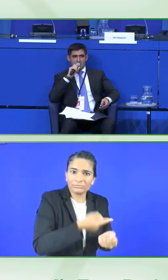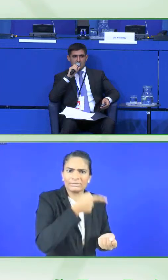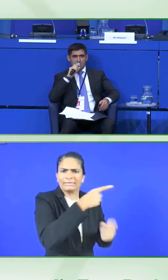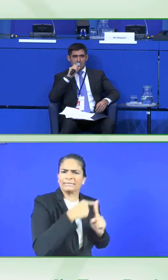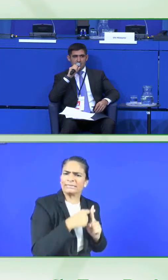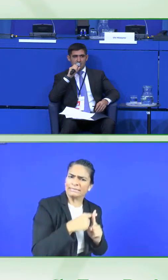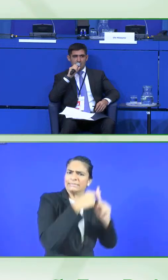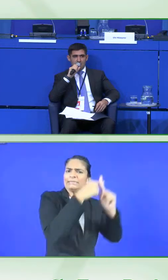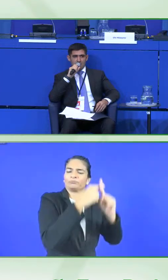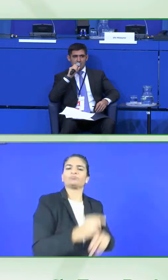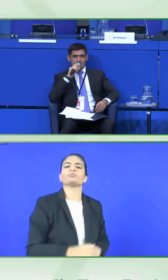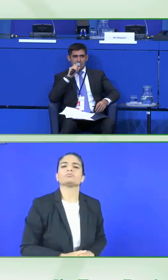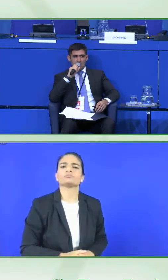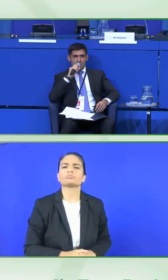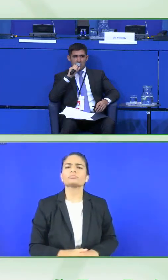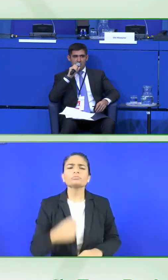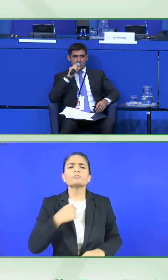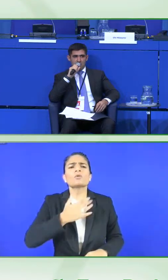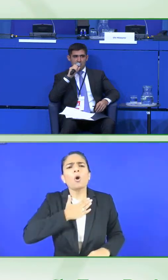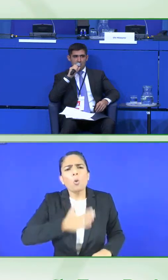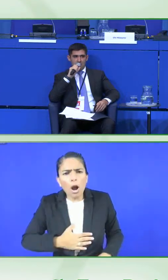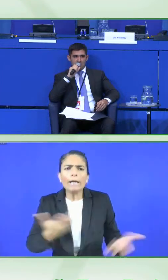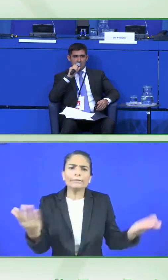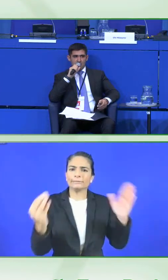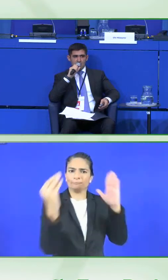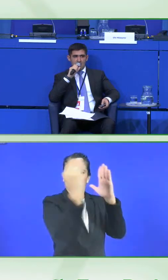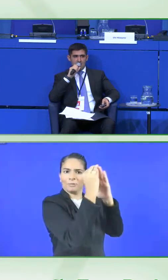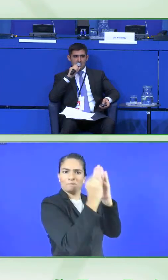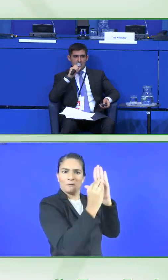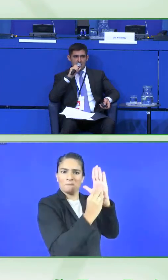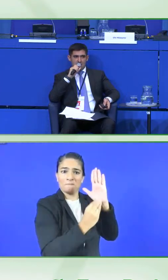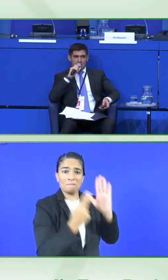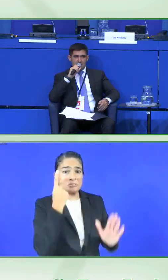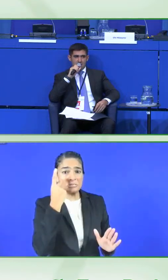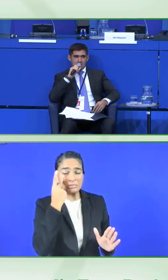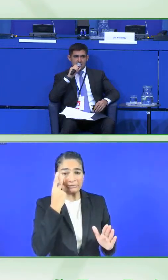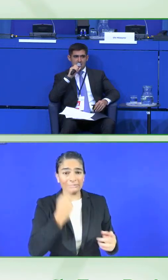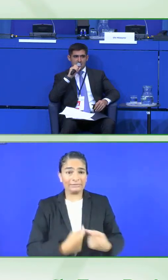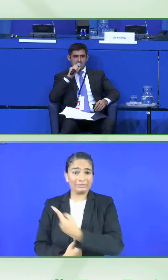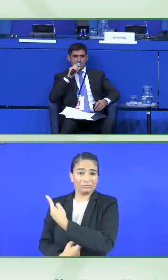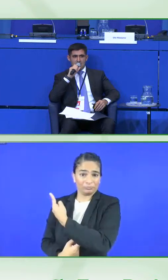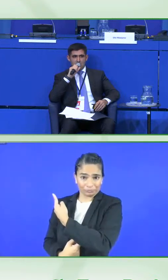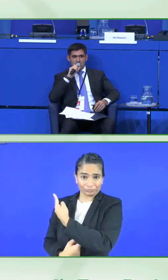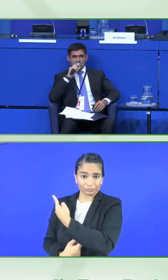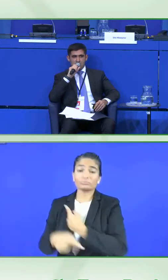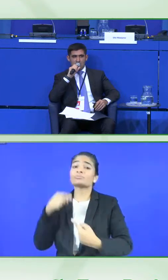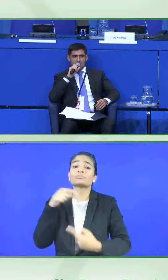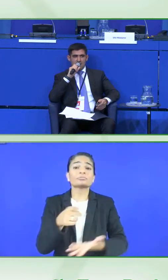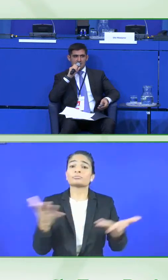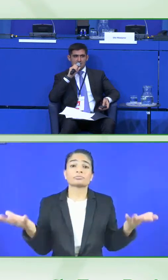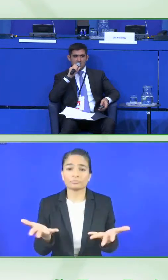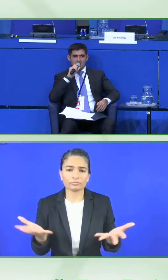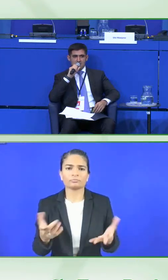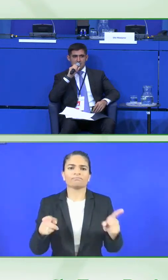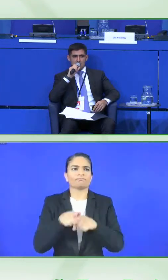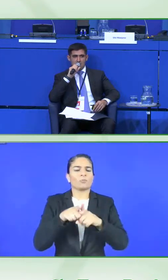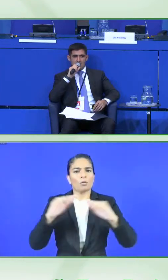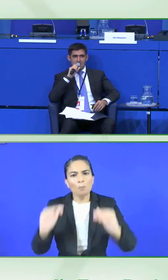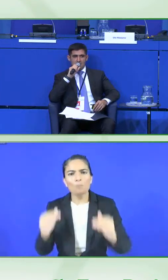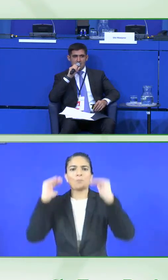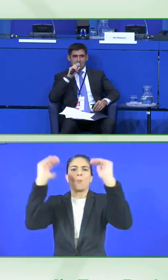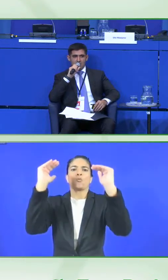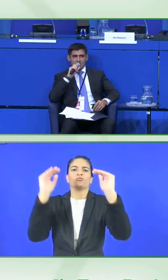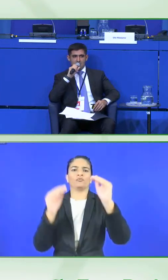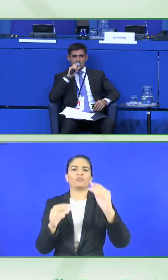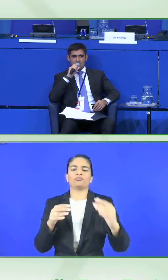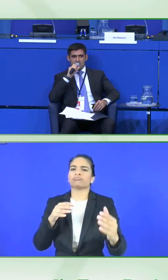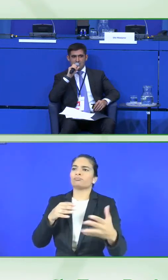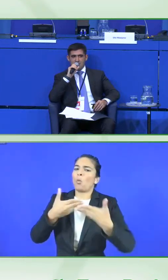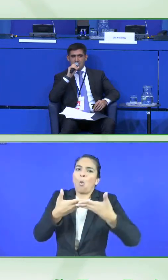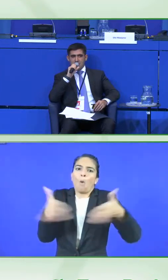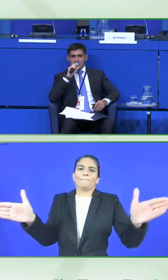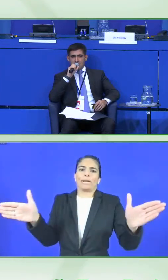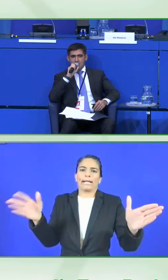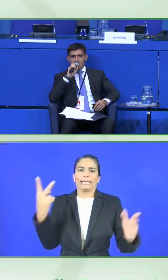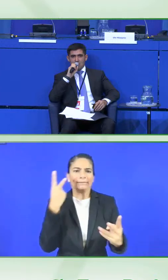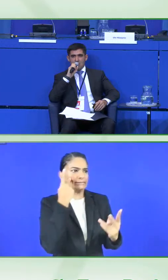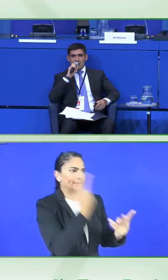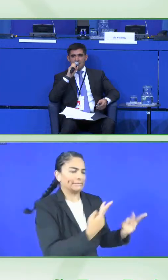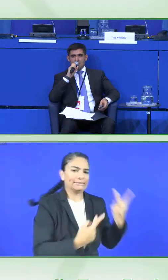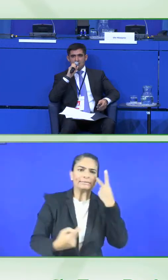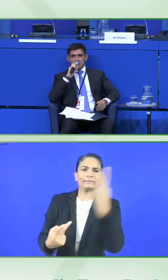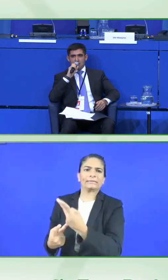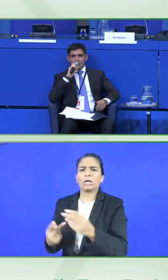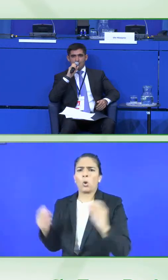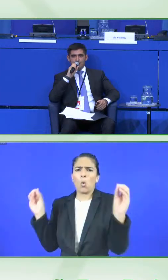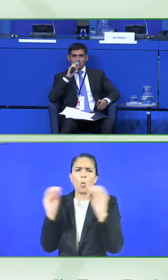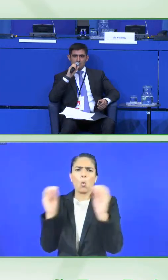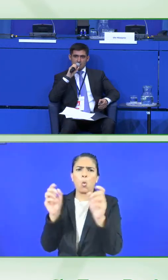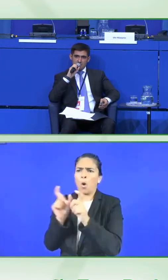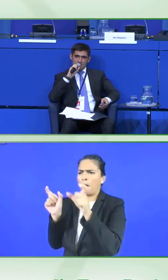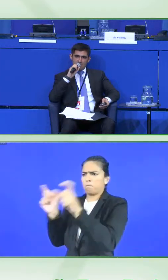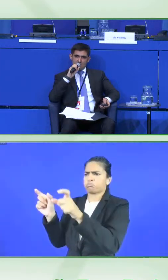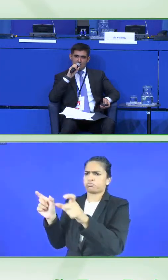Proximally 708 documents, but as you know, this was very tedious and time-consuming process.